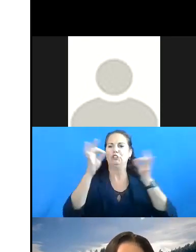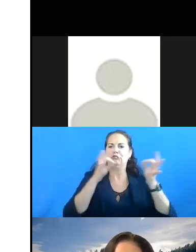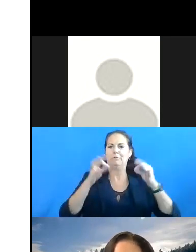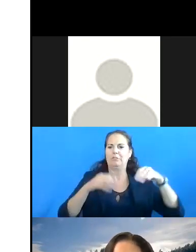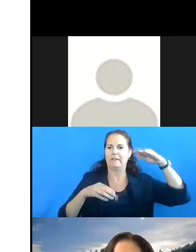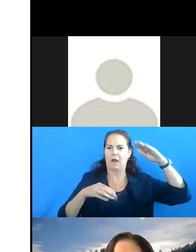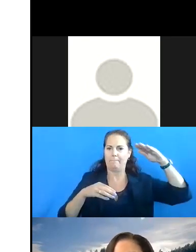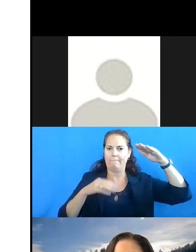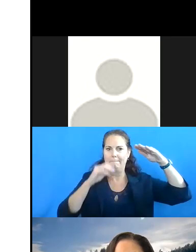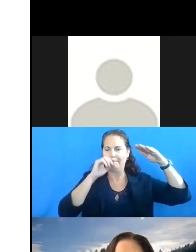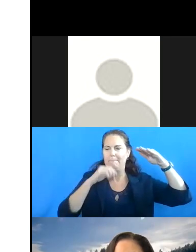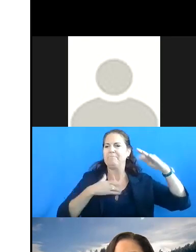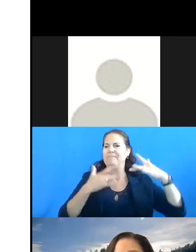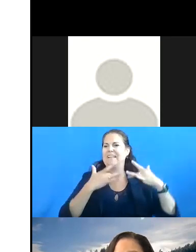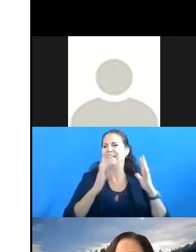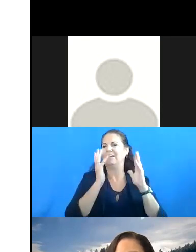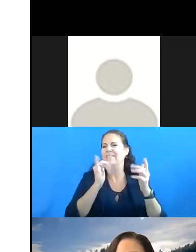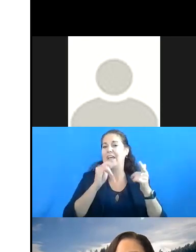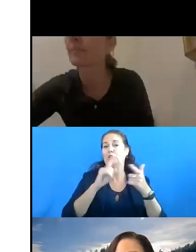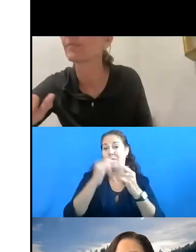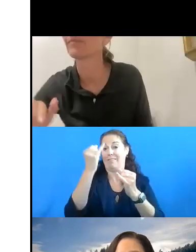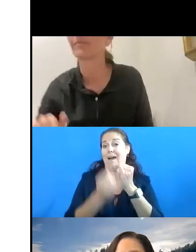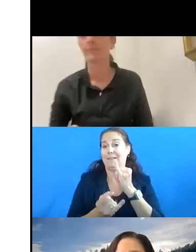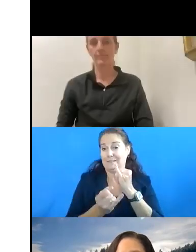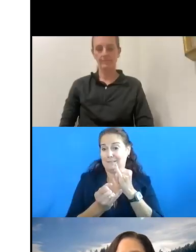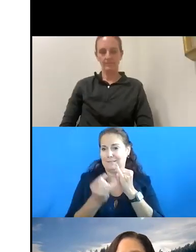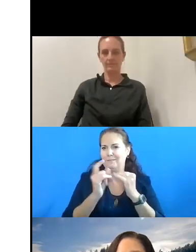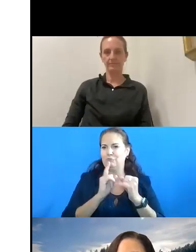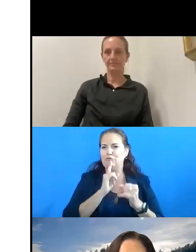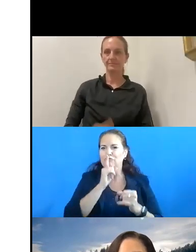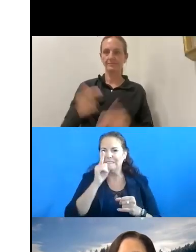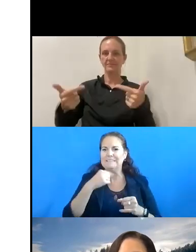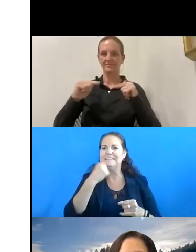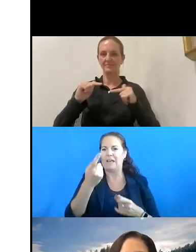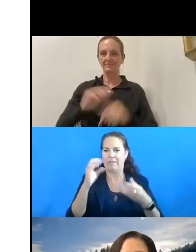I usually leave that to last to really tell the story so that I have a full understanding of my